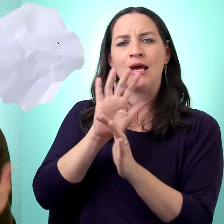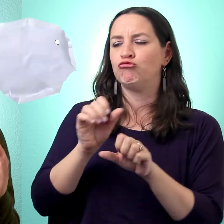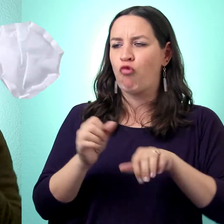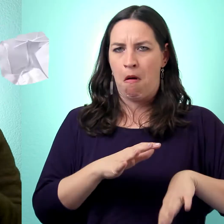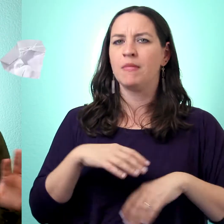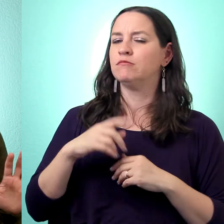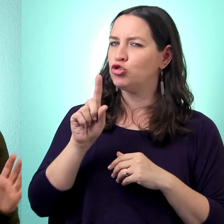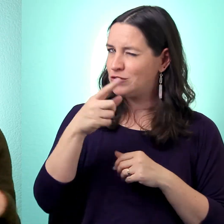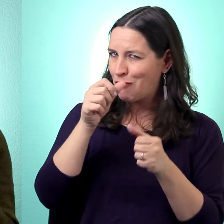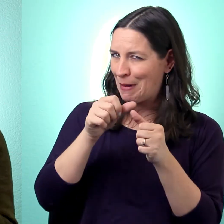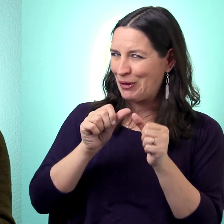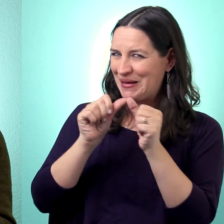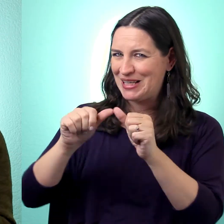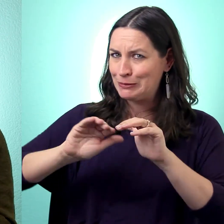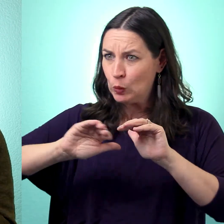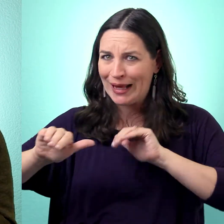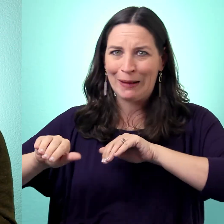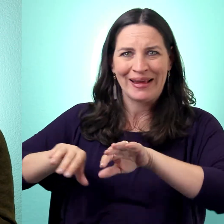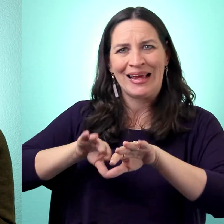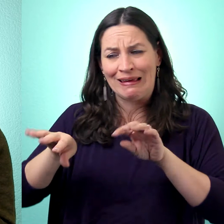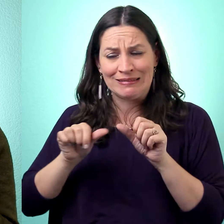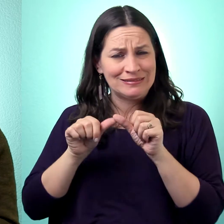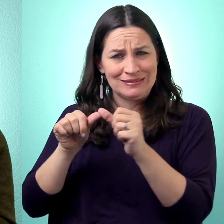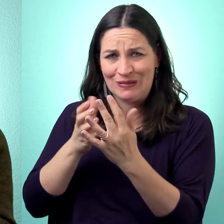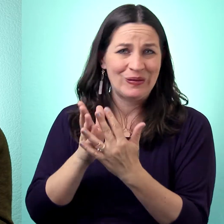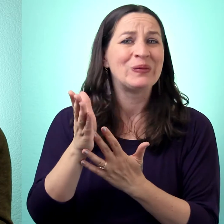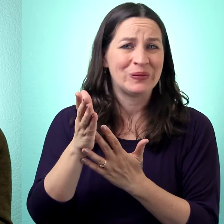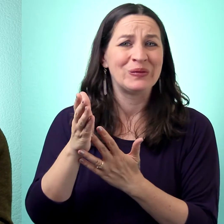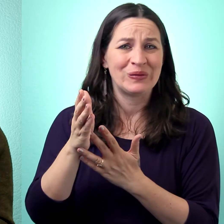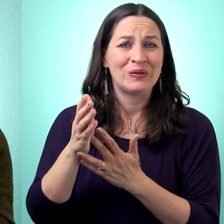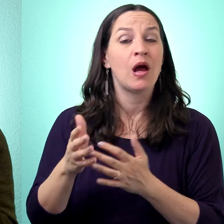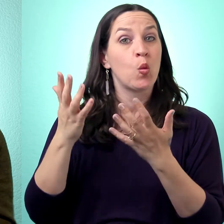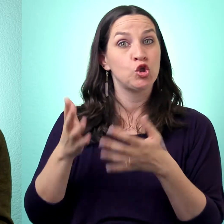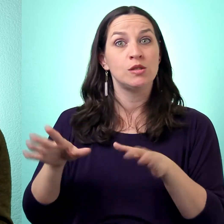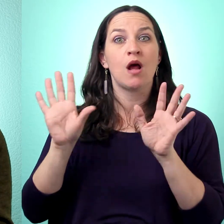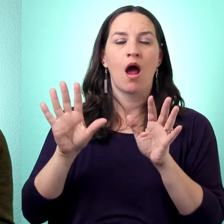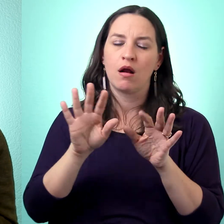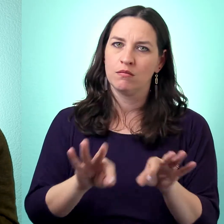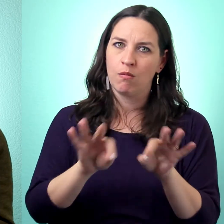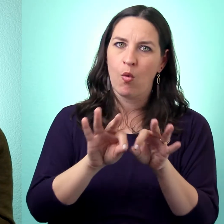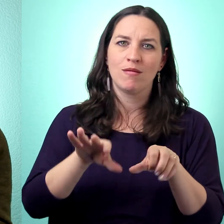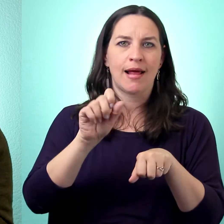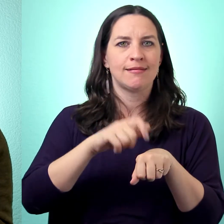Drop those things and move on. Just continue swimming throughout the test. And then when you're done, it's really important to